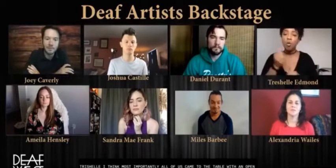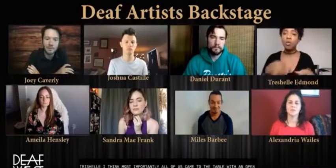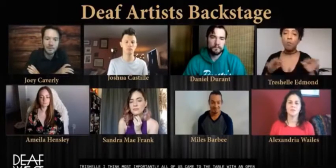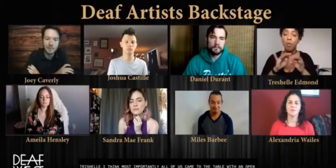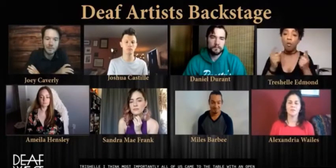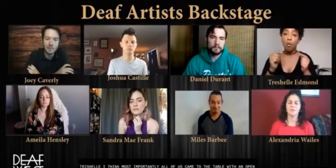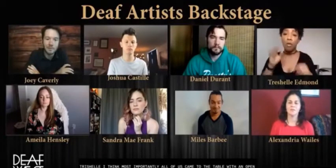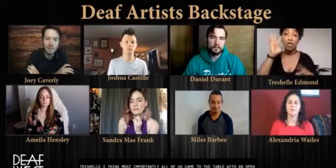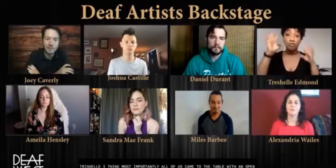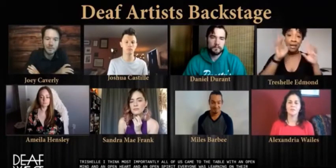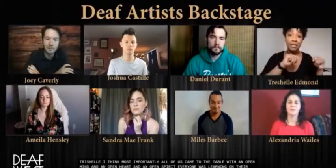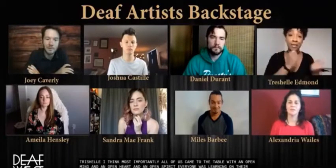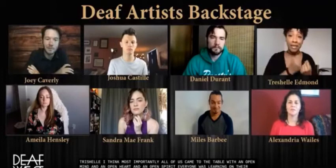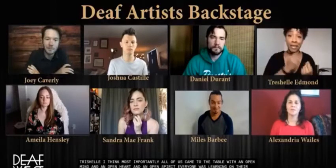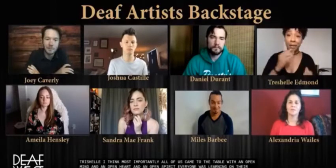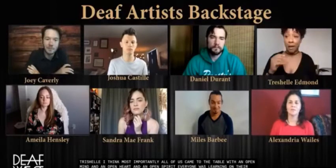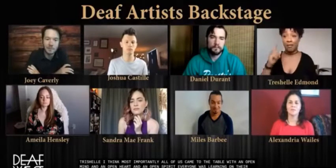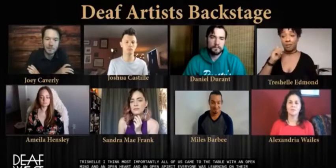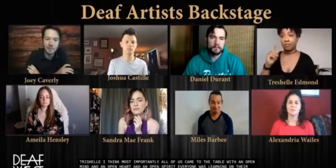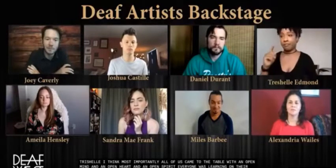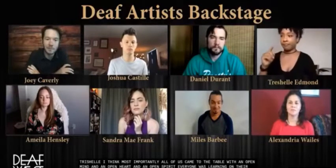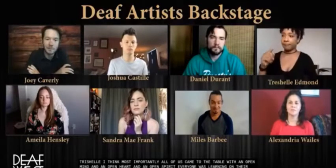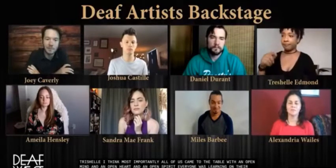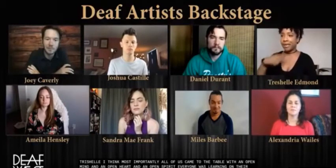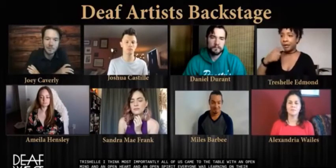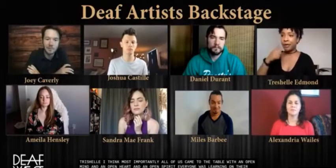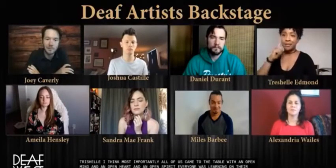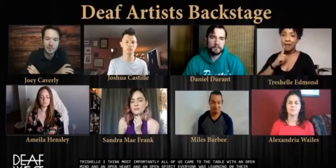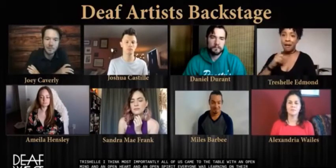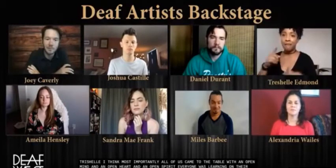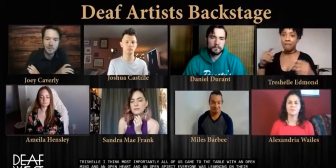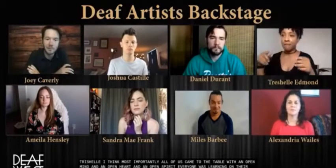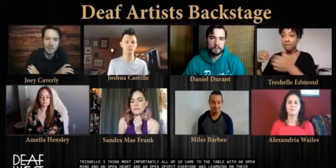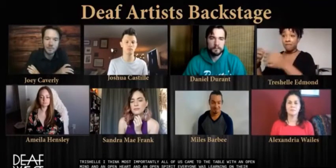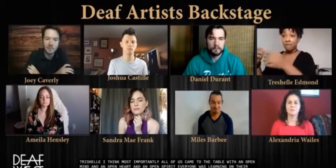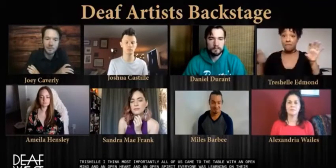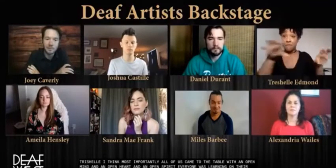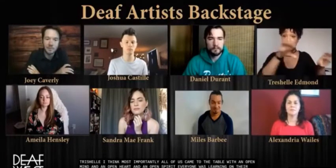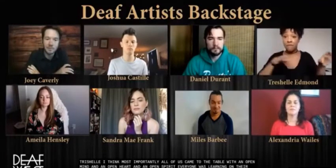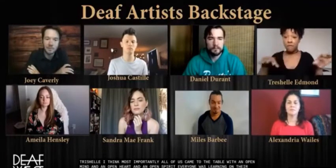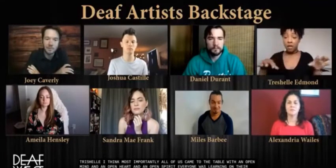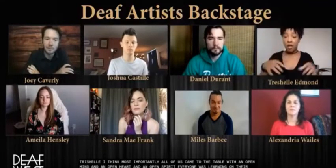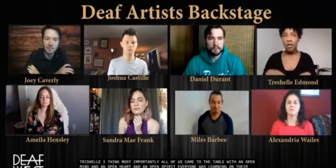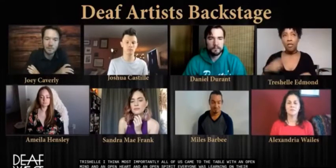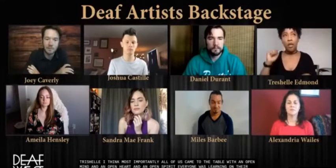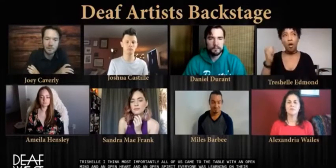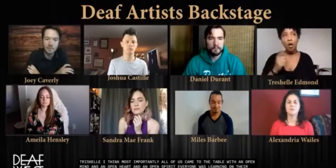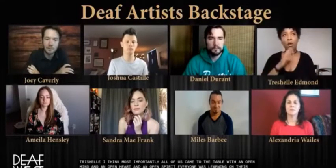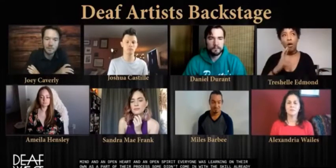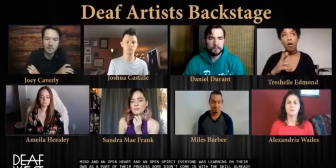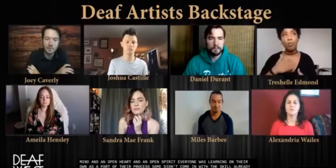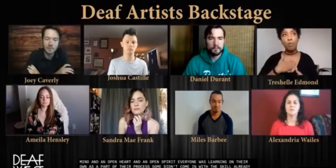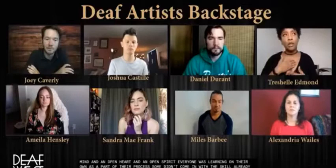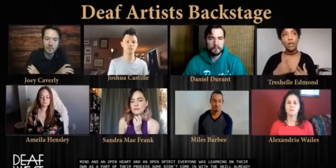And we were in a safe space where the creative team and both our hearing and Deaf cast members.